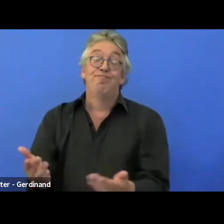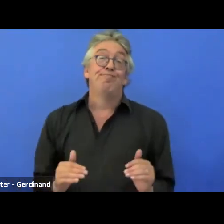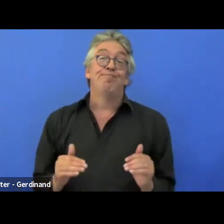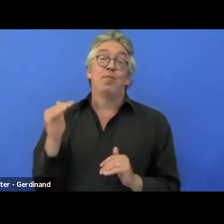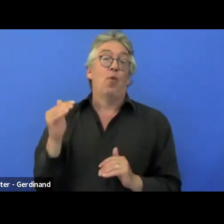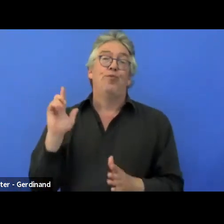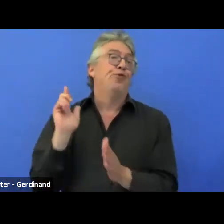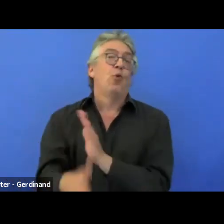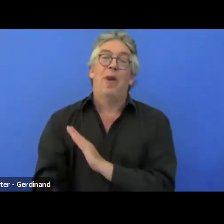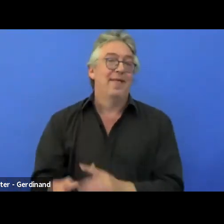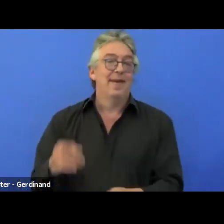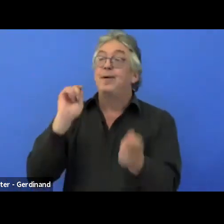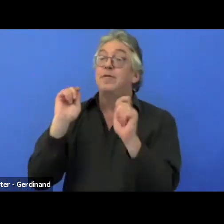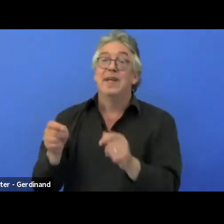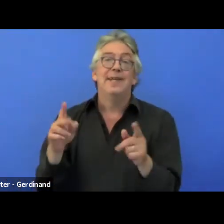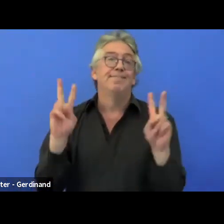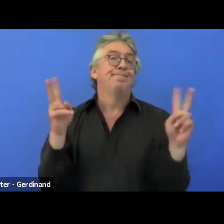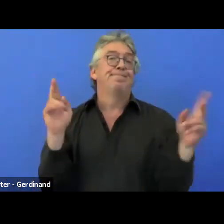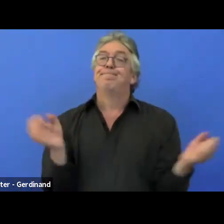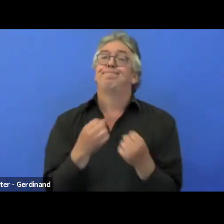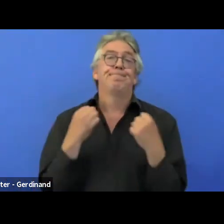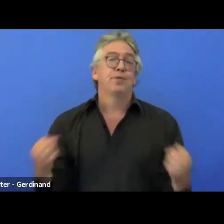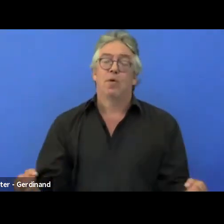to change something in the standard, if we don't like it.